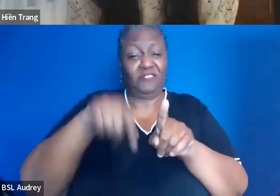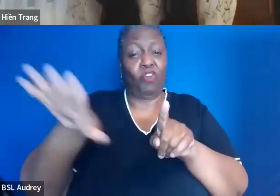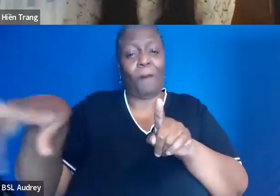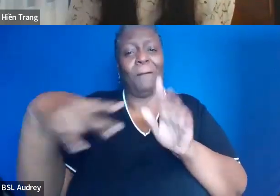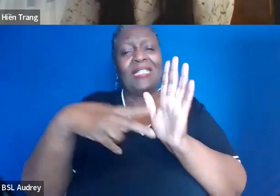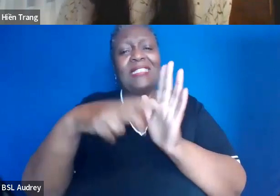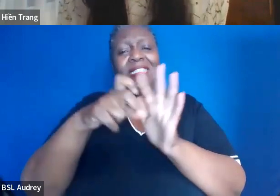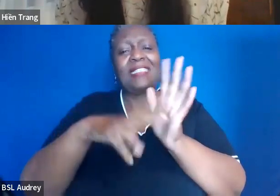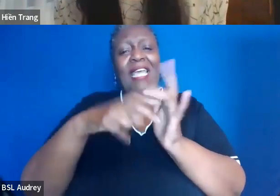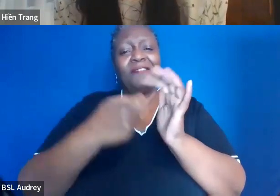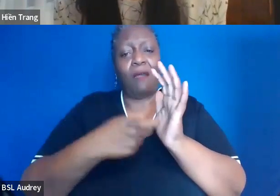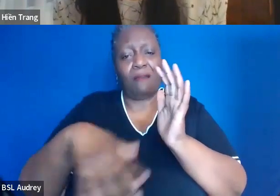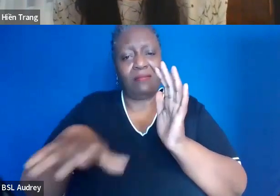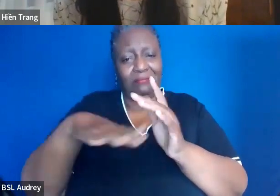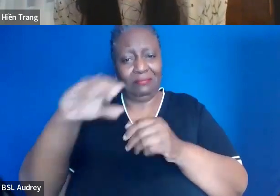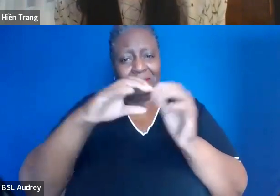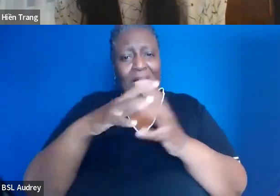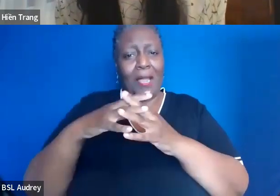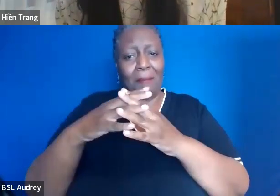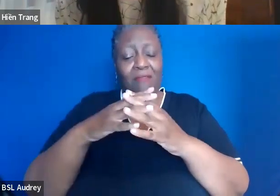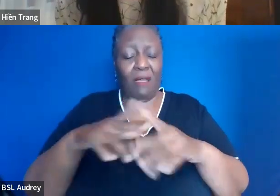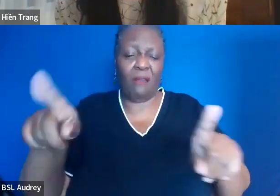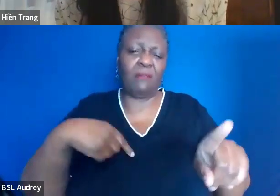um it's wonderful that both of you can make it from across the world and thank you so much